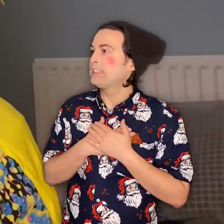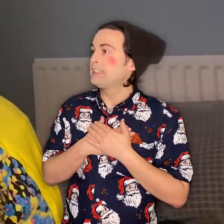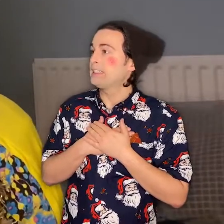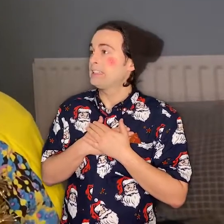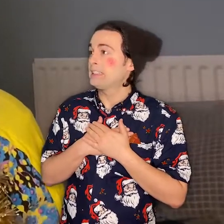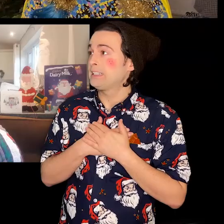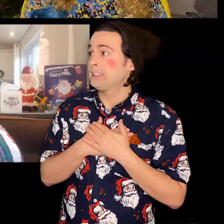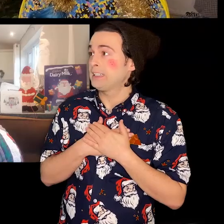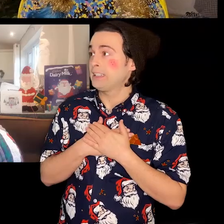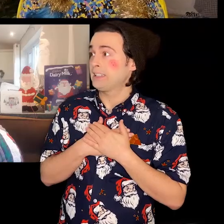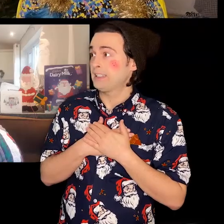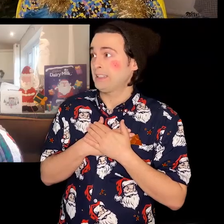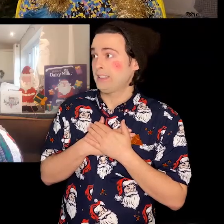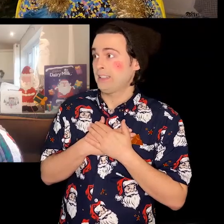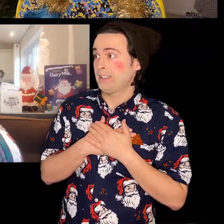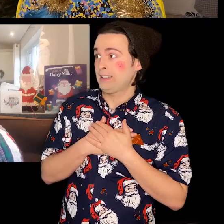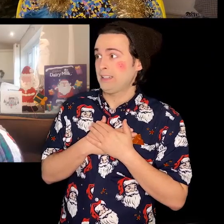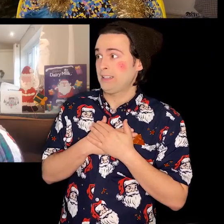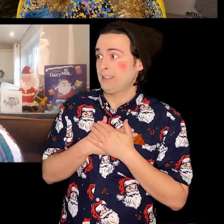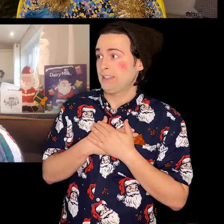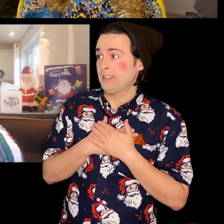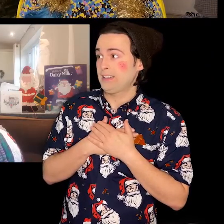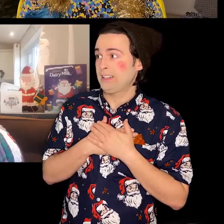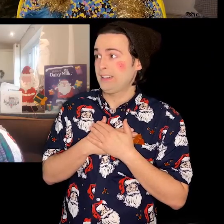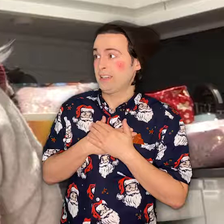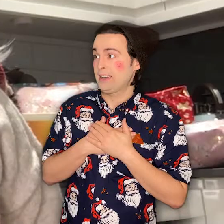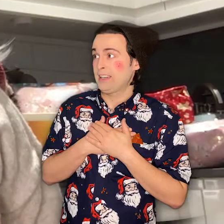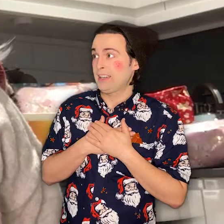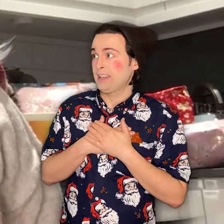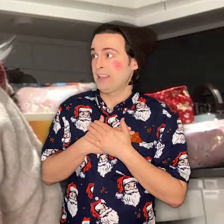Cyndi - Eh girls, I can still hear yous